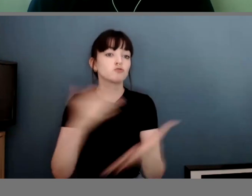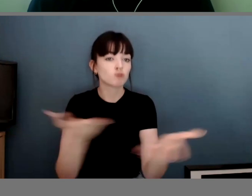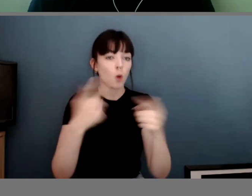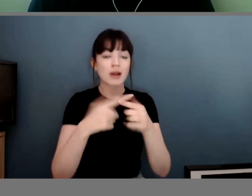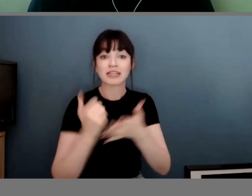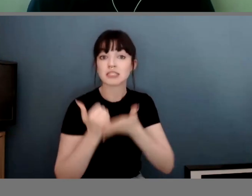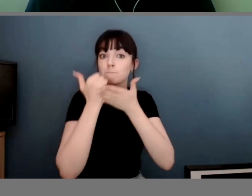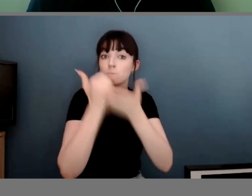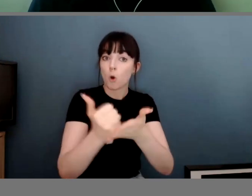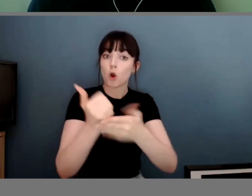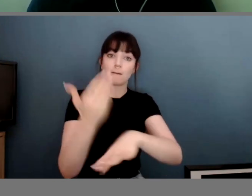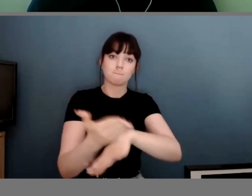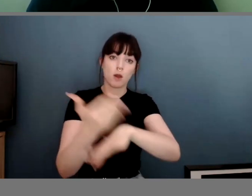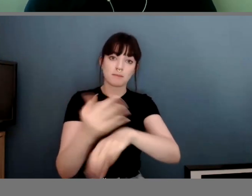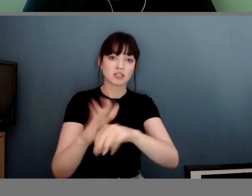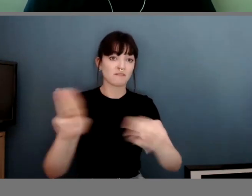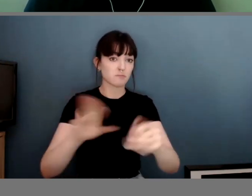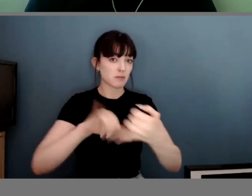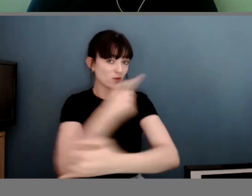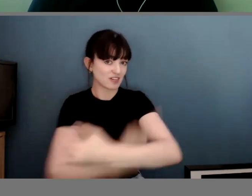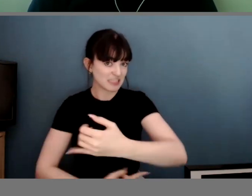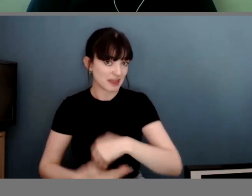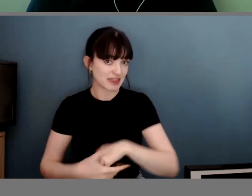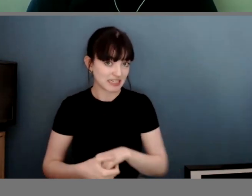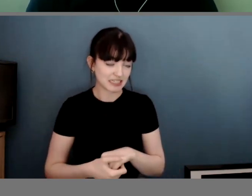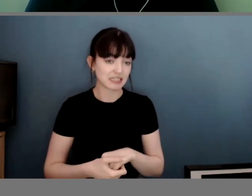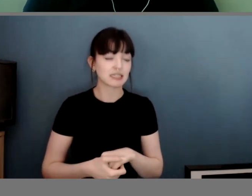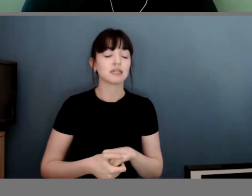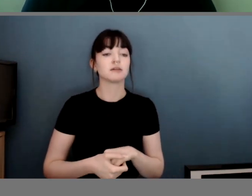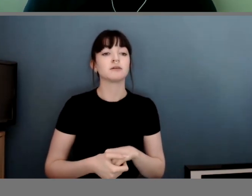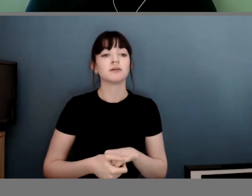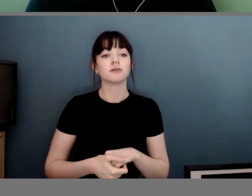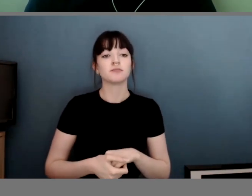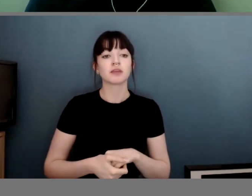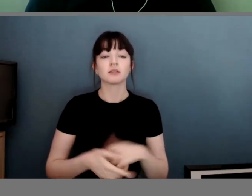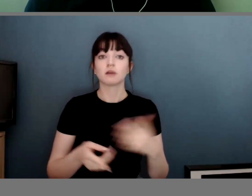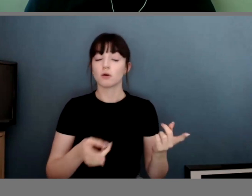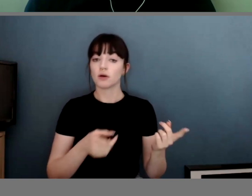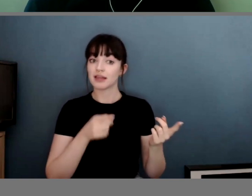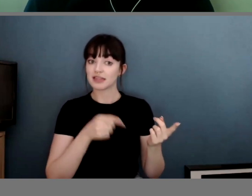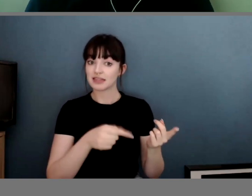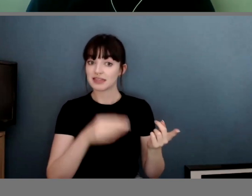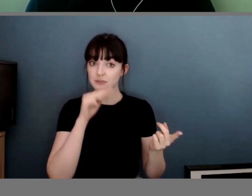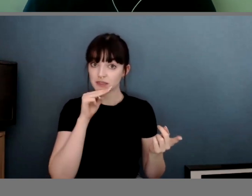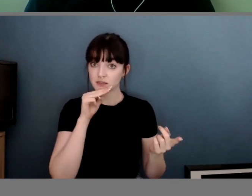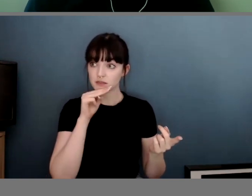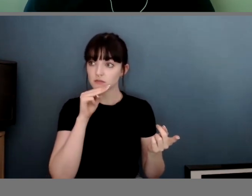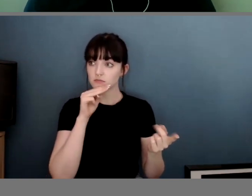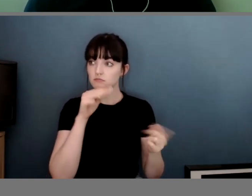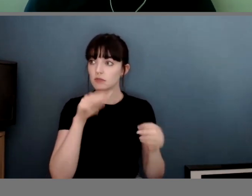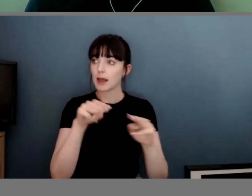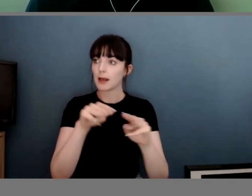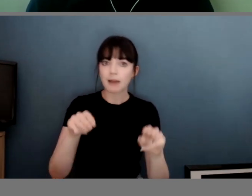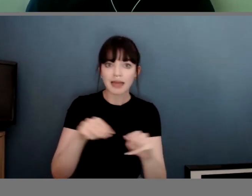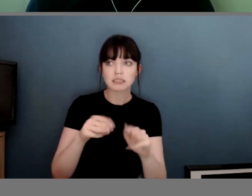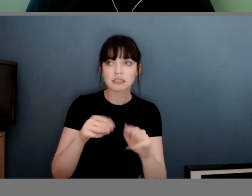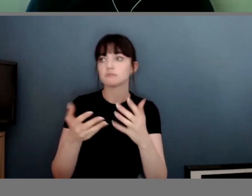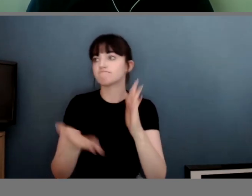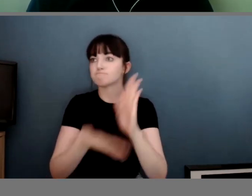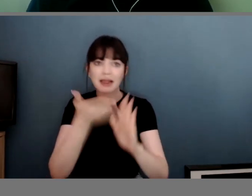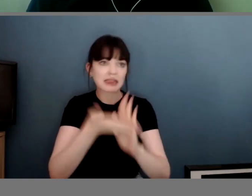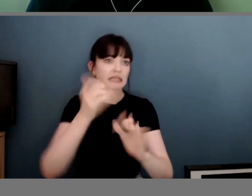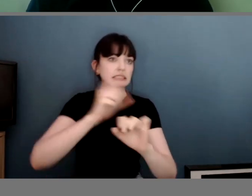disabilities. And that therefore will influence how a place, facility, a building or space is used